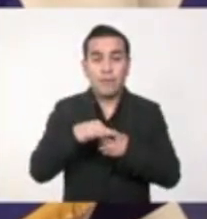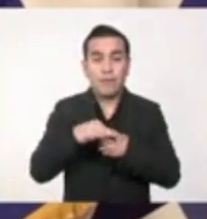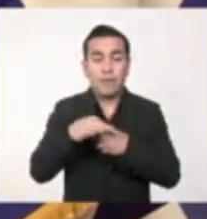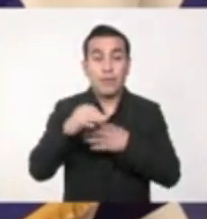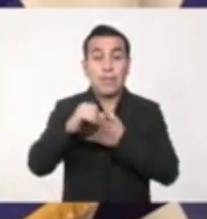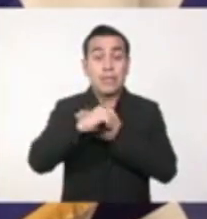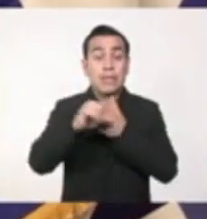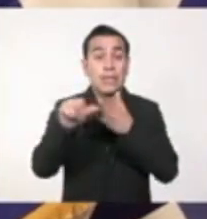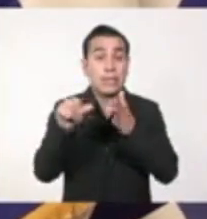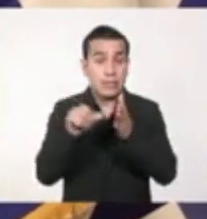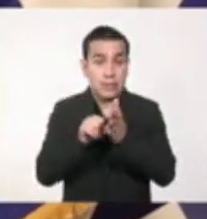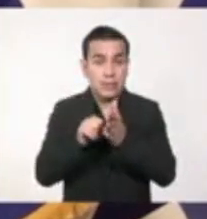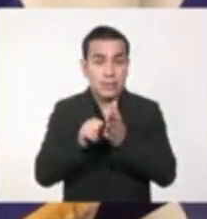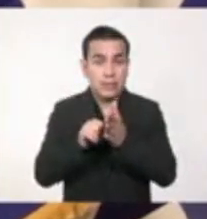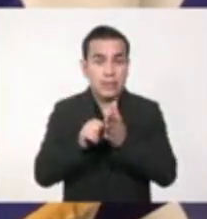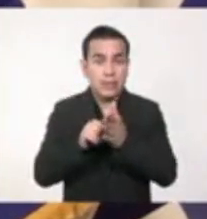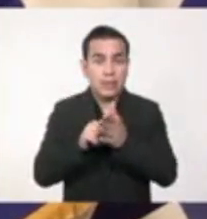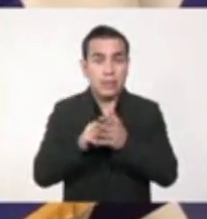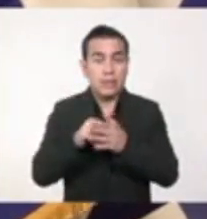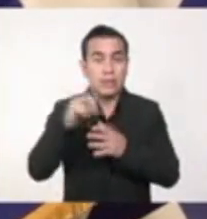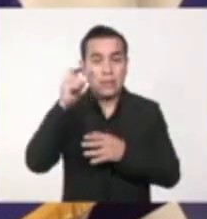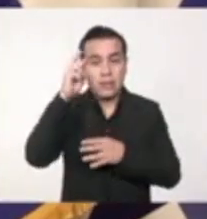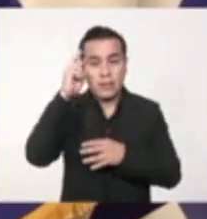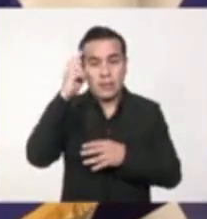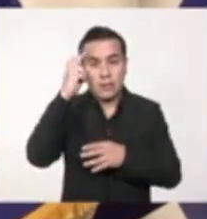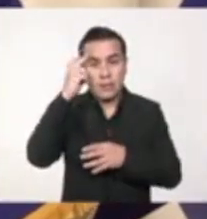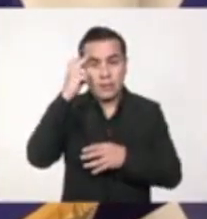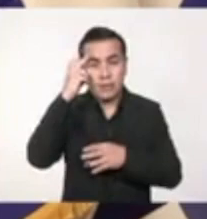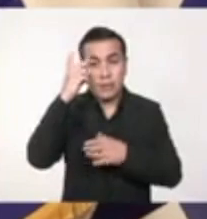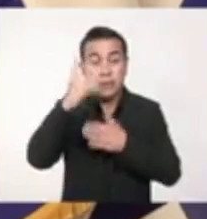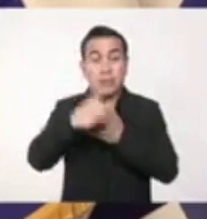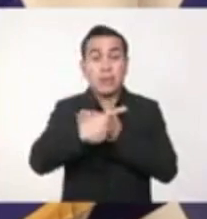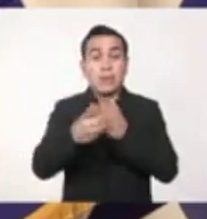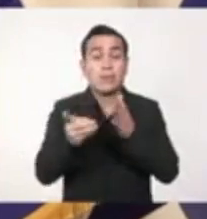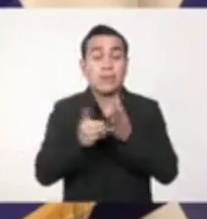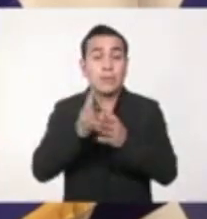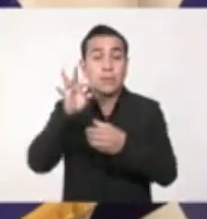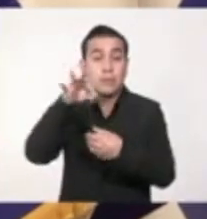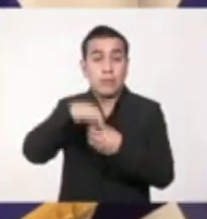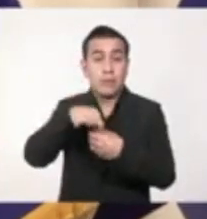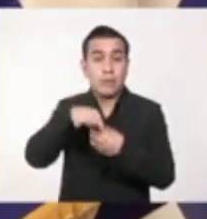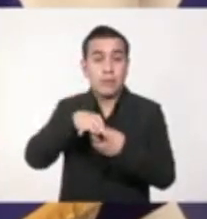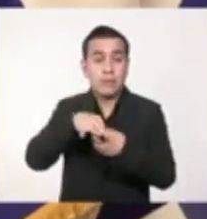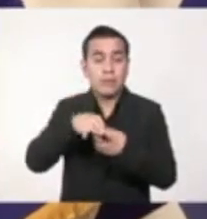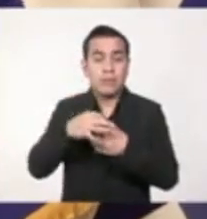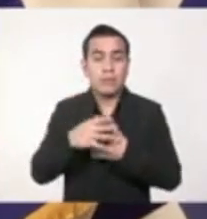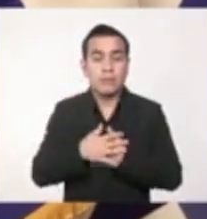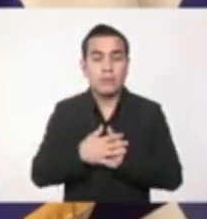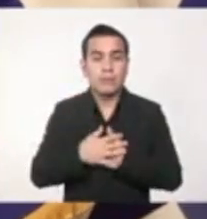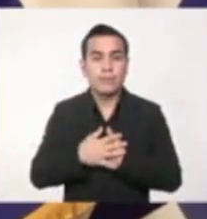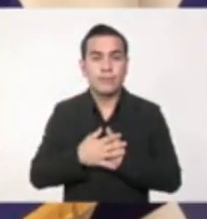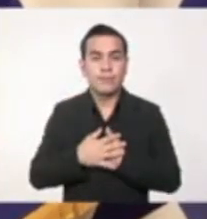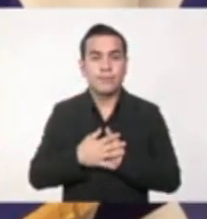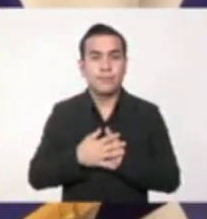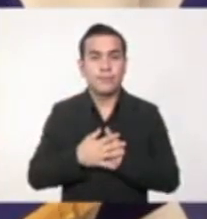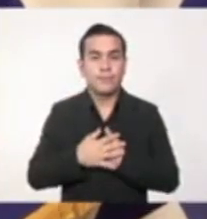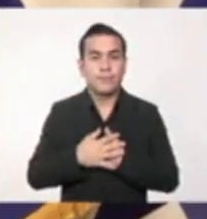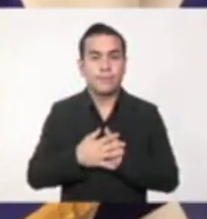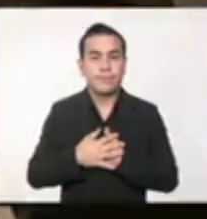minus two thirds of the elected deputies. Point,